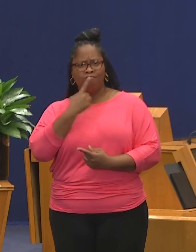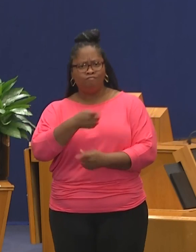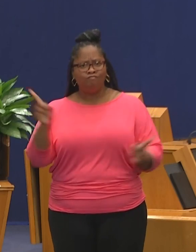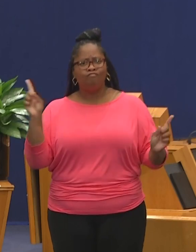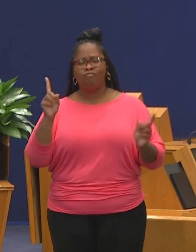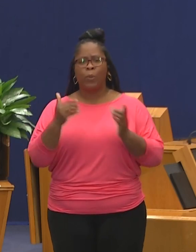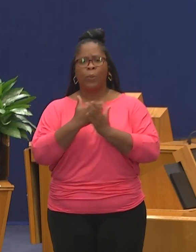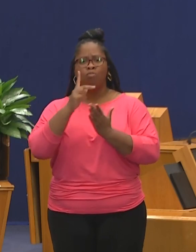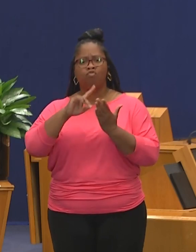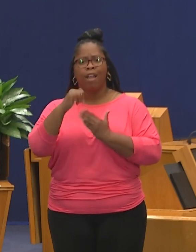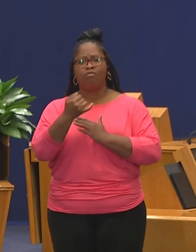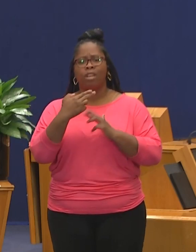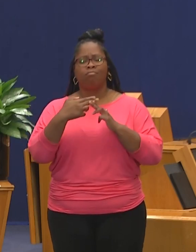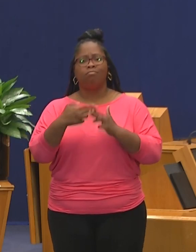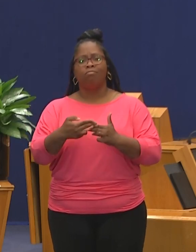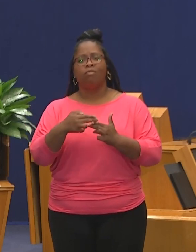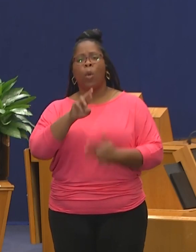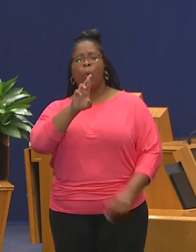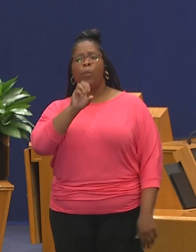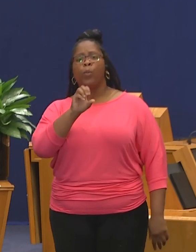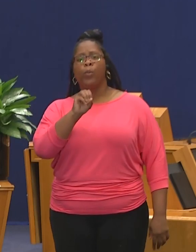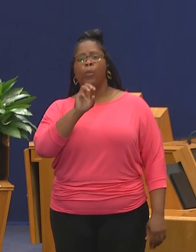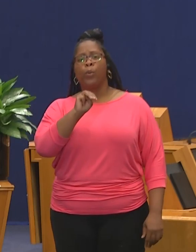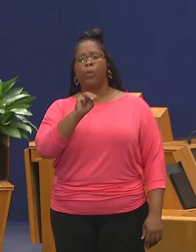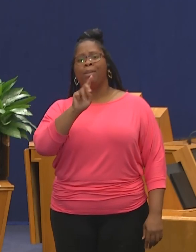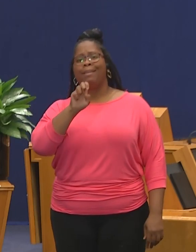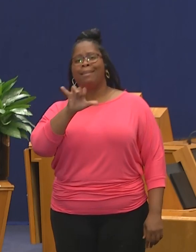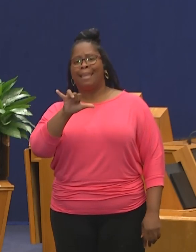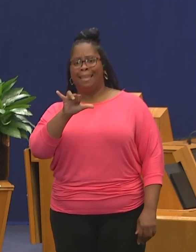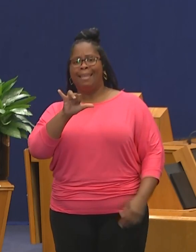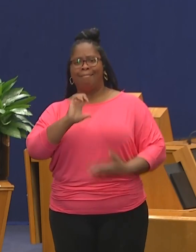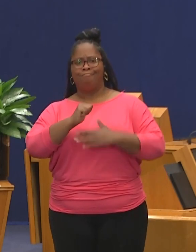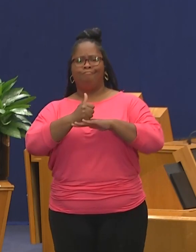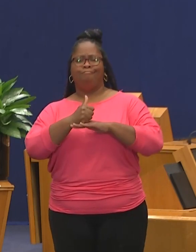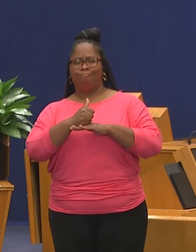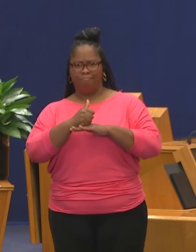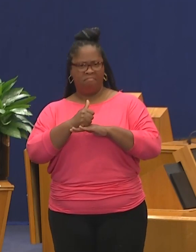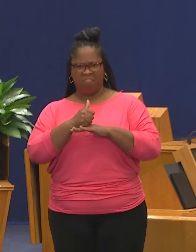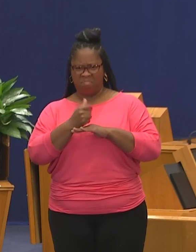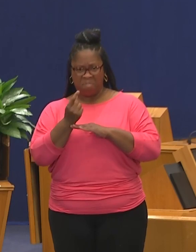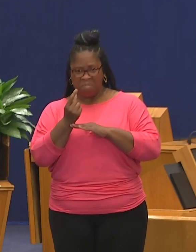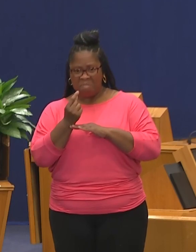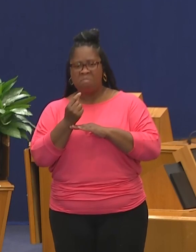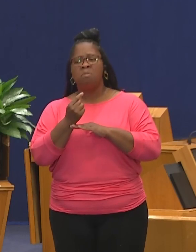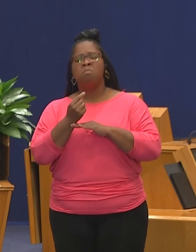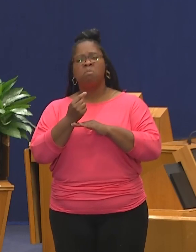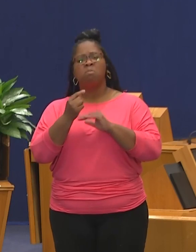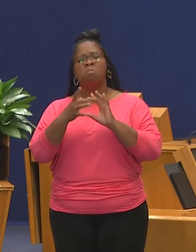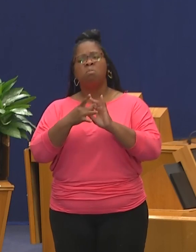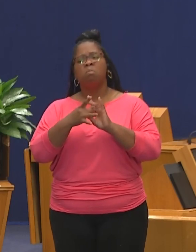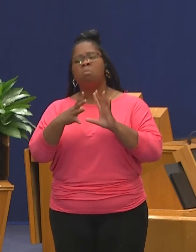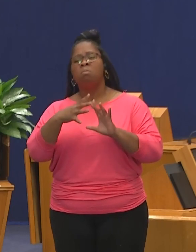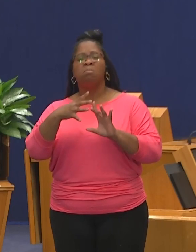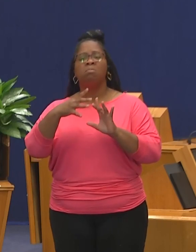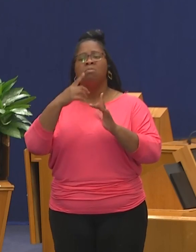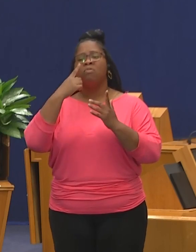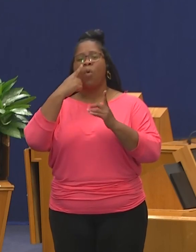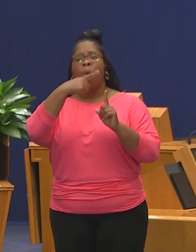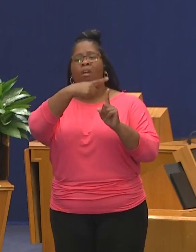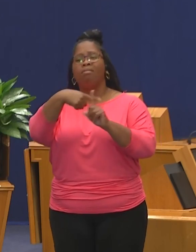TRYING TIMES. ON FRIDAY THE GOVERNOR ANNOUNCED THE ROOM KEY INITIATIVE TO PROVIDE SHELTER TO MANY